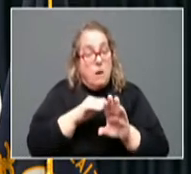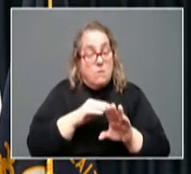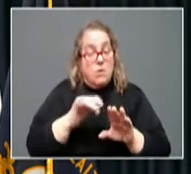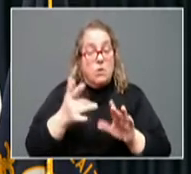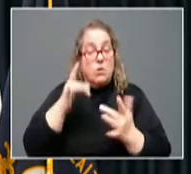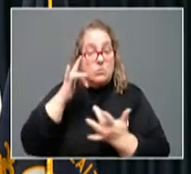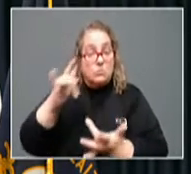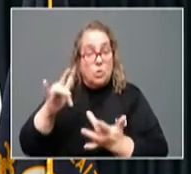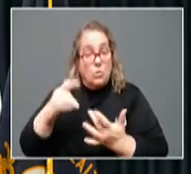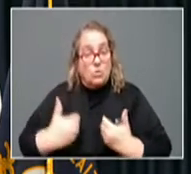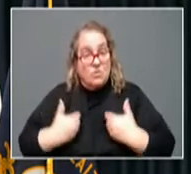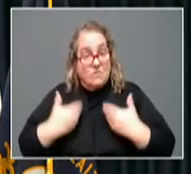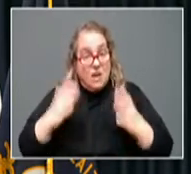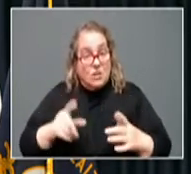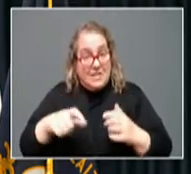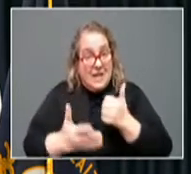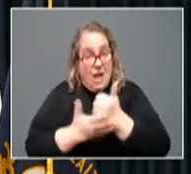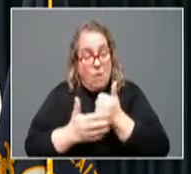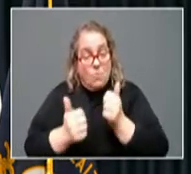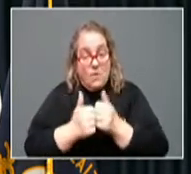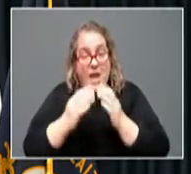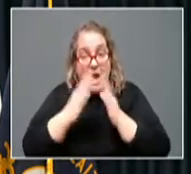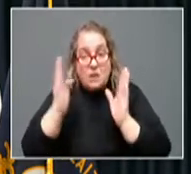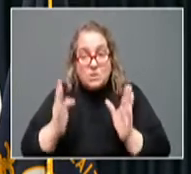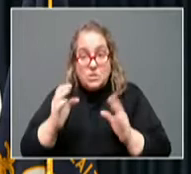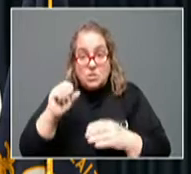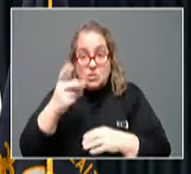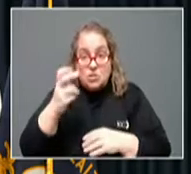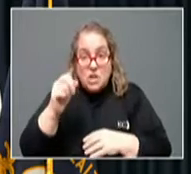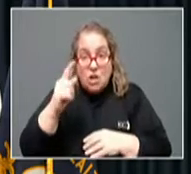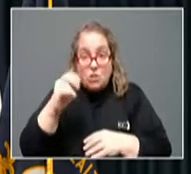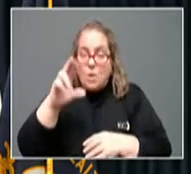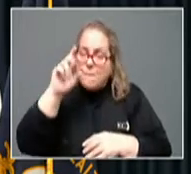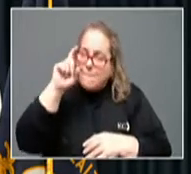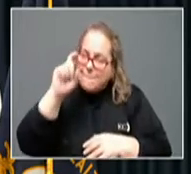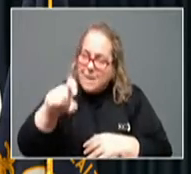sheltering program must apply through fema last week. The deadline for female